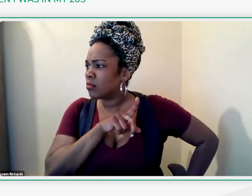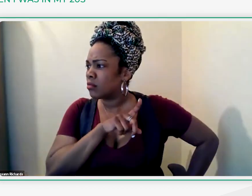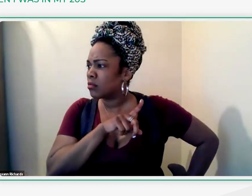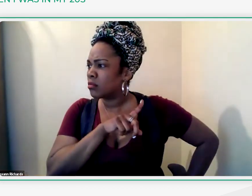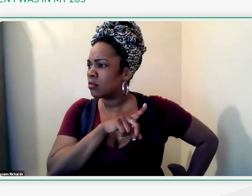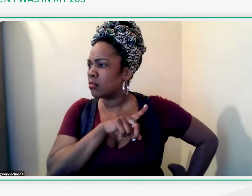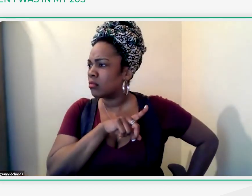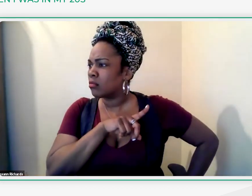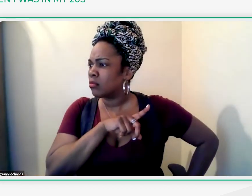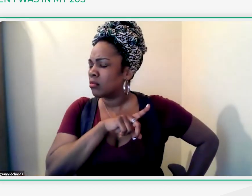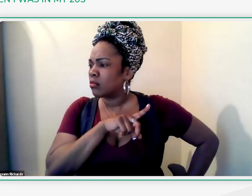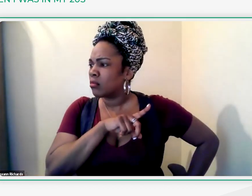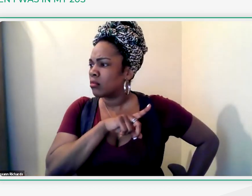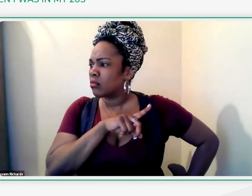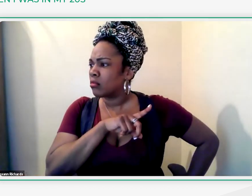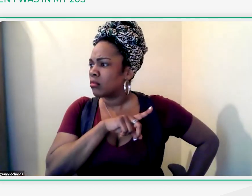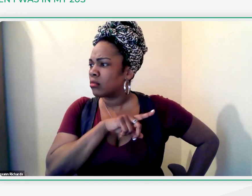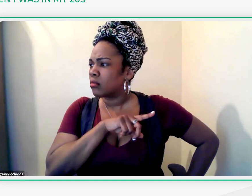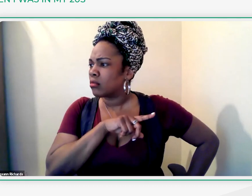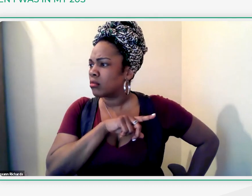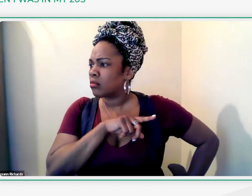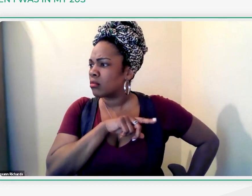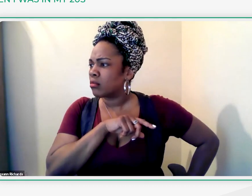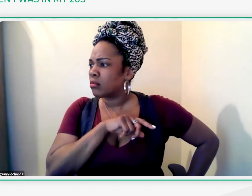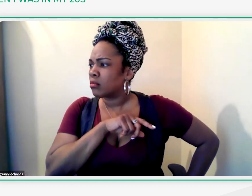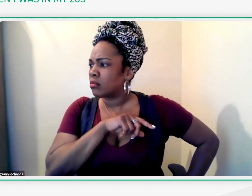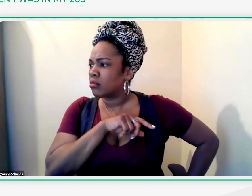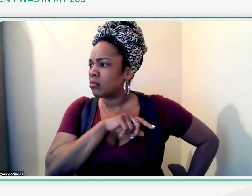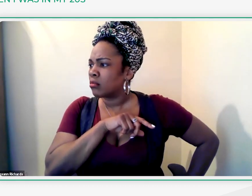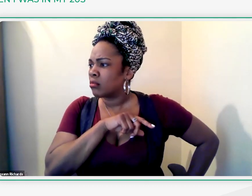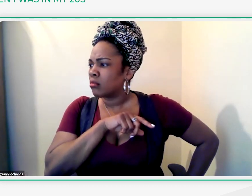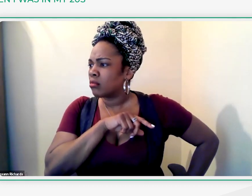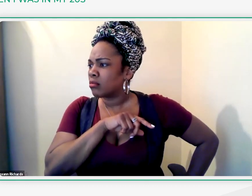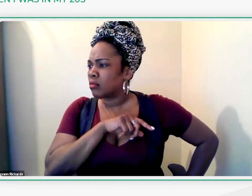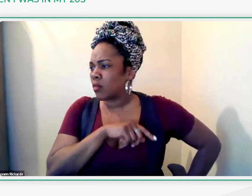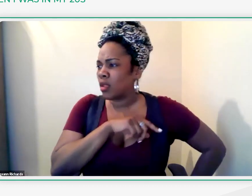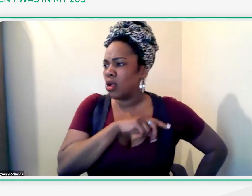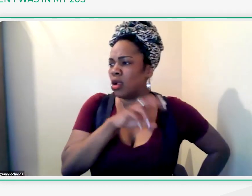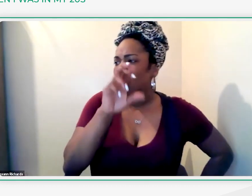Let me re-read it.